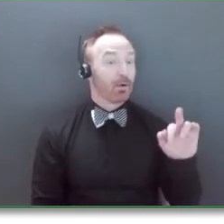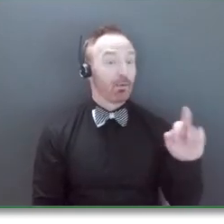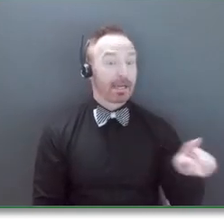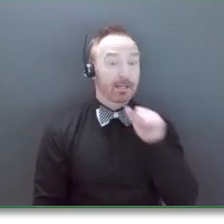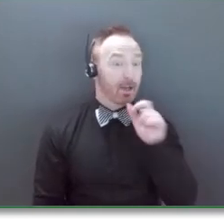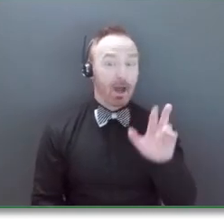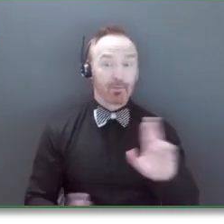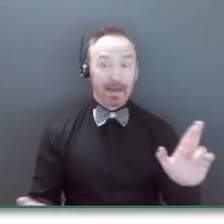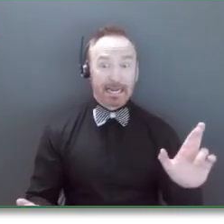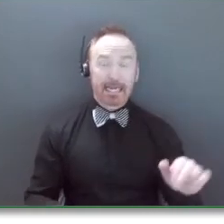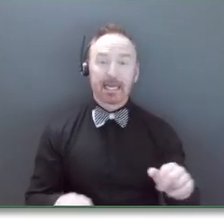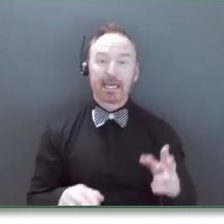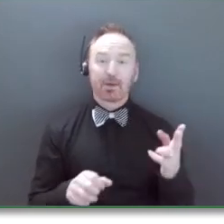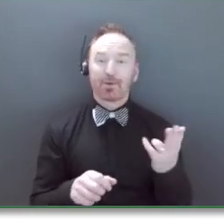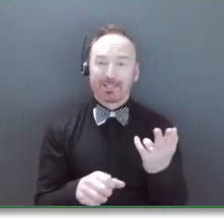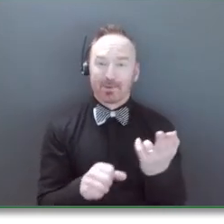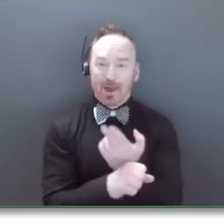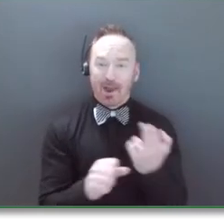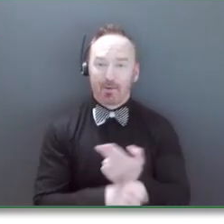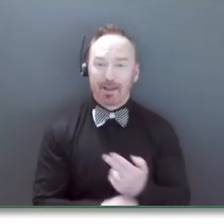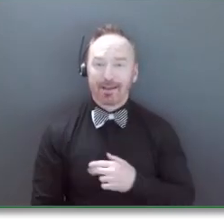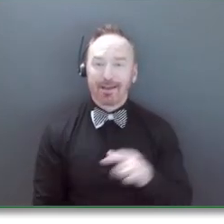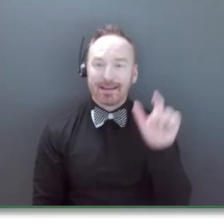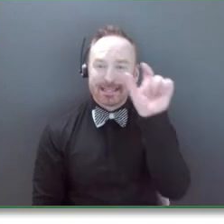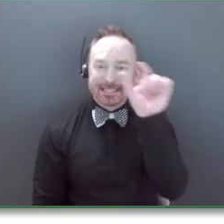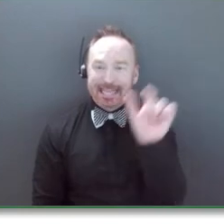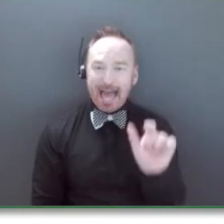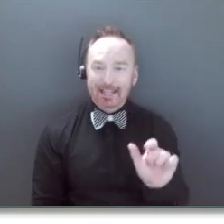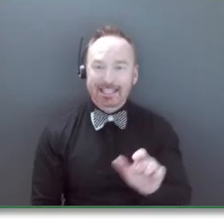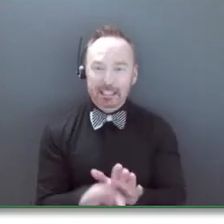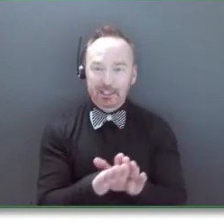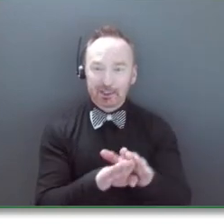loafers and yeah that was a bit of fun and